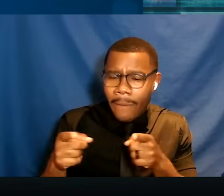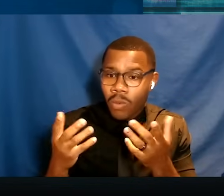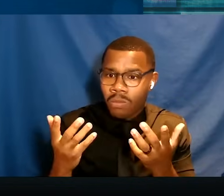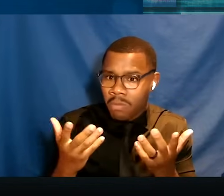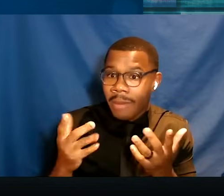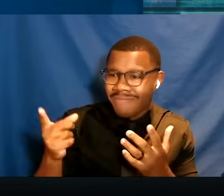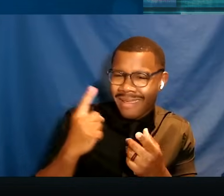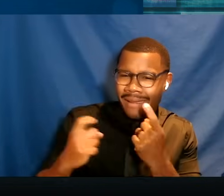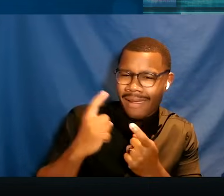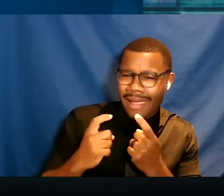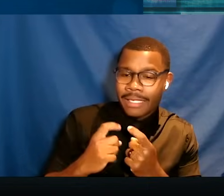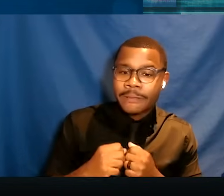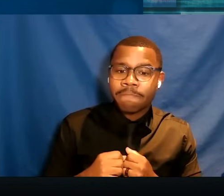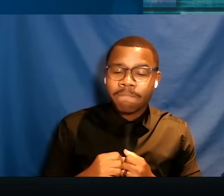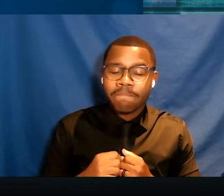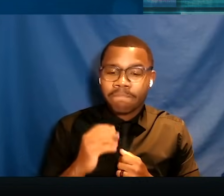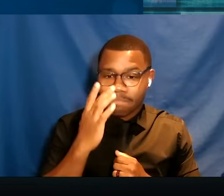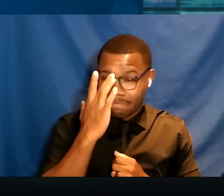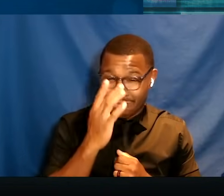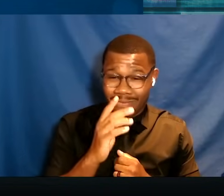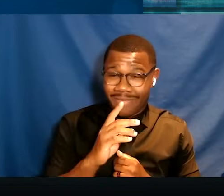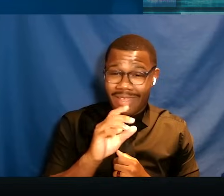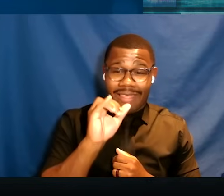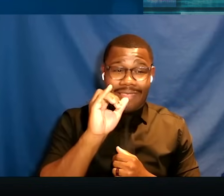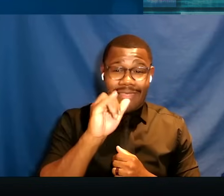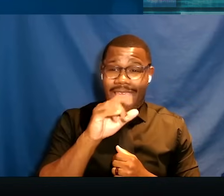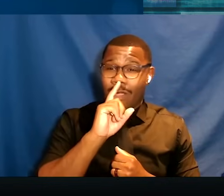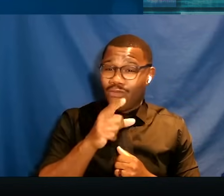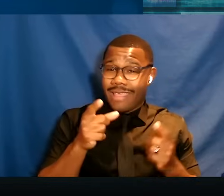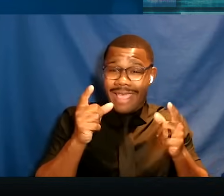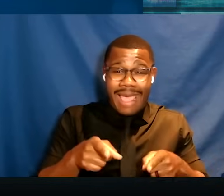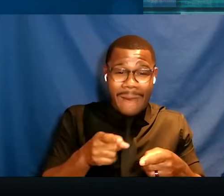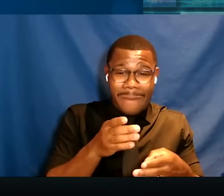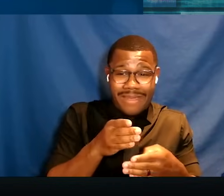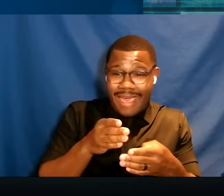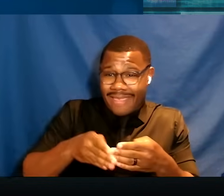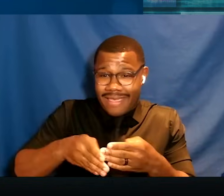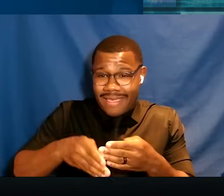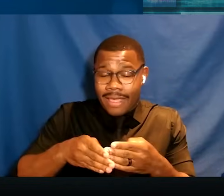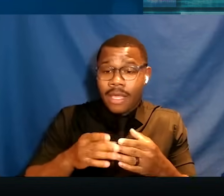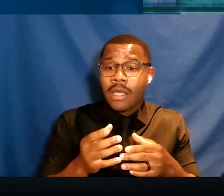the last couple days of bargaining. And once we get the trustees in place, I think in conjunction